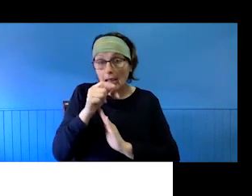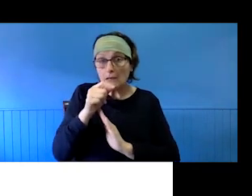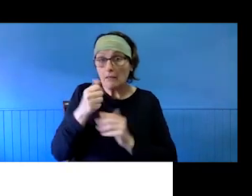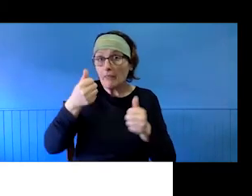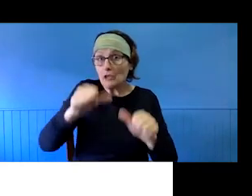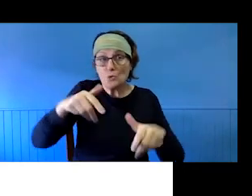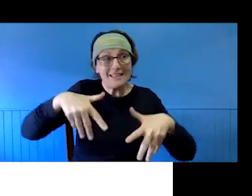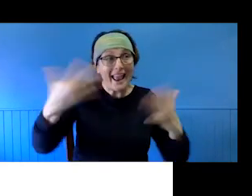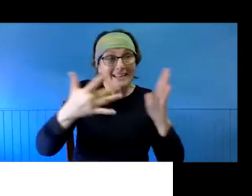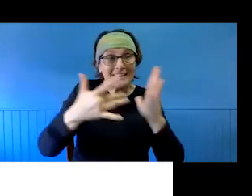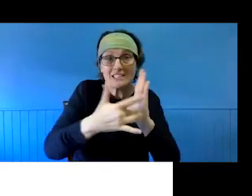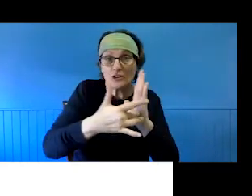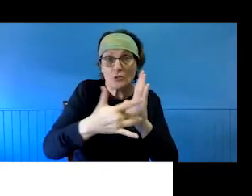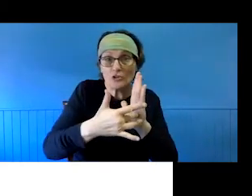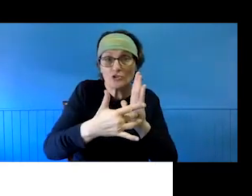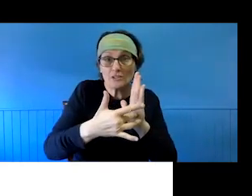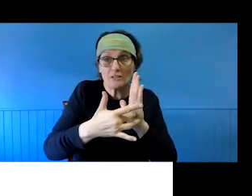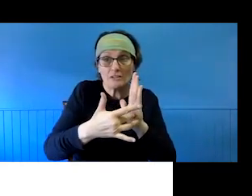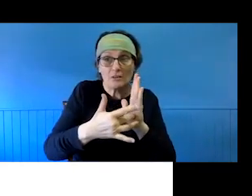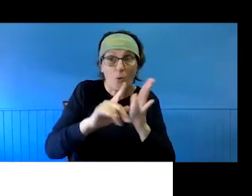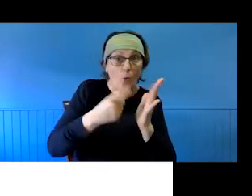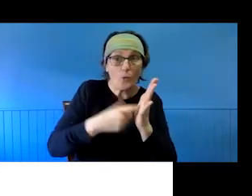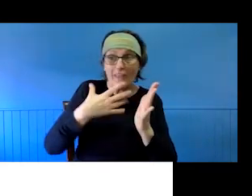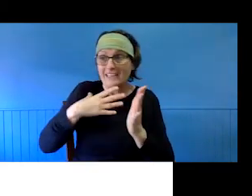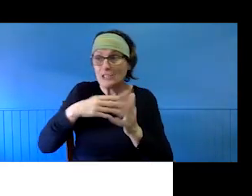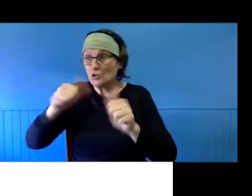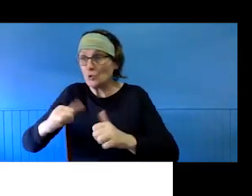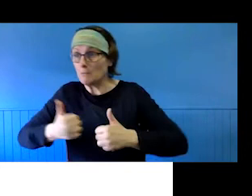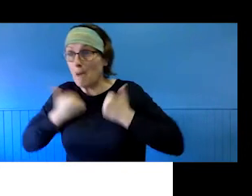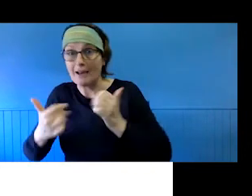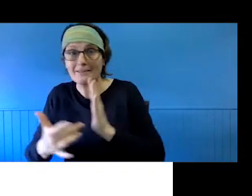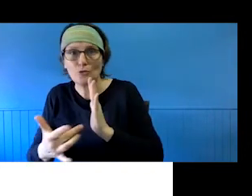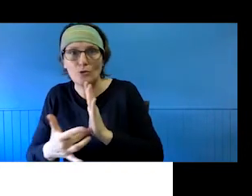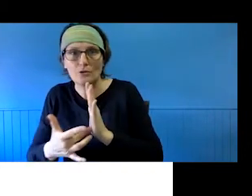the technology tools that they're used to or do they need to use your certain technology tool?